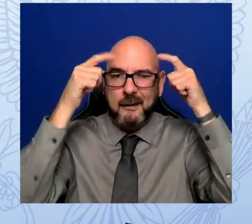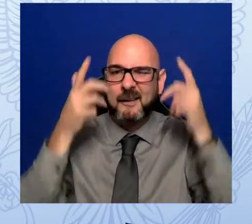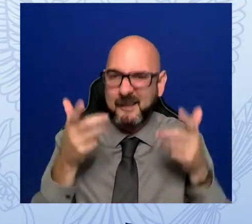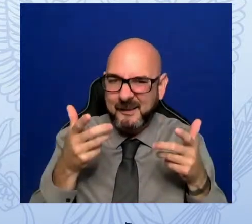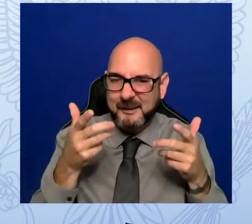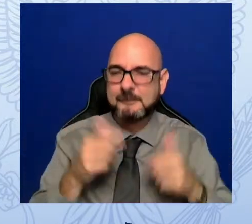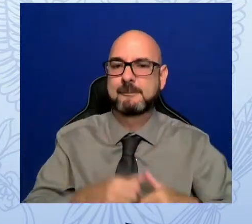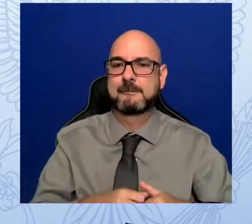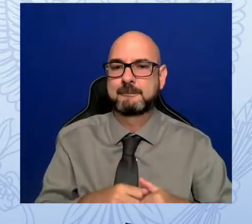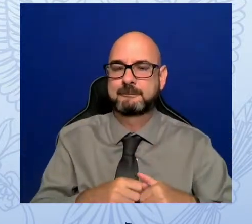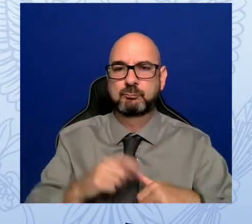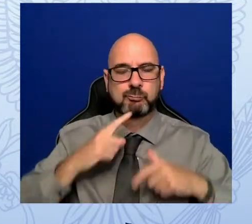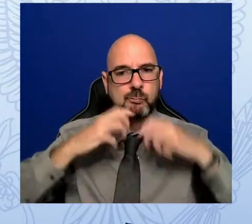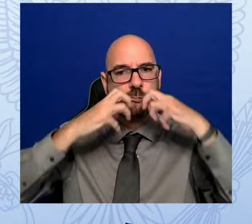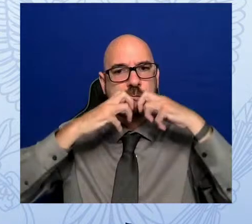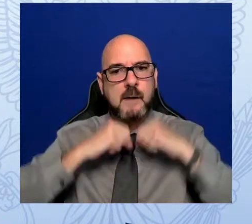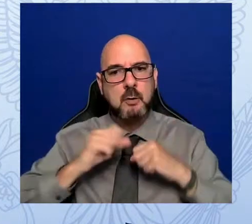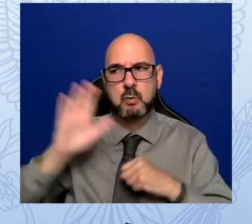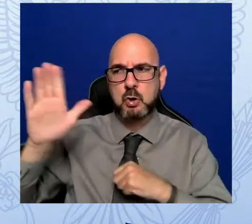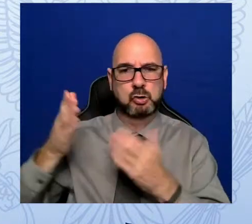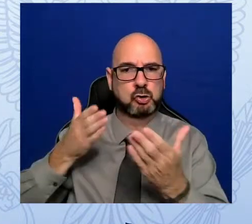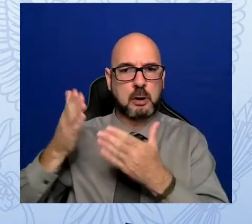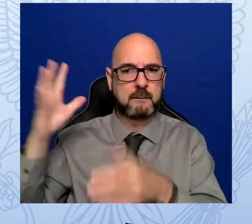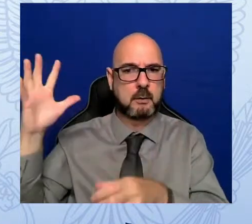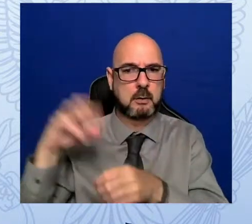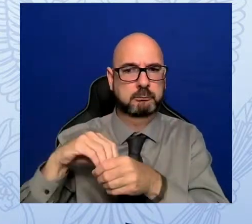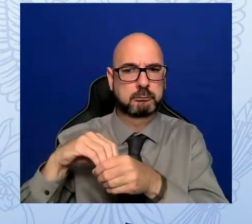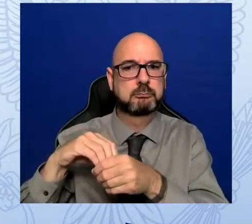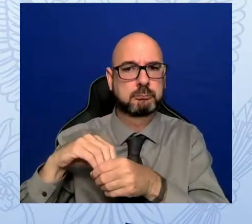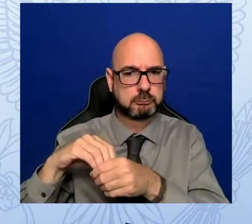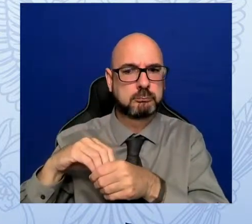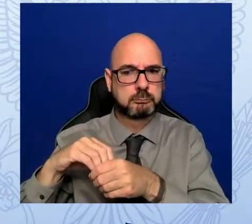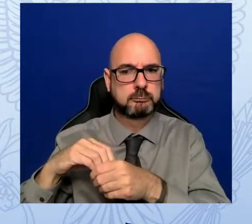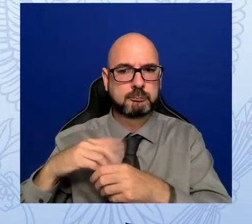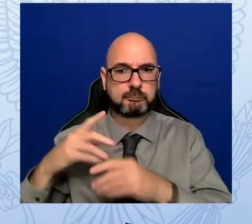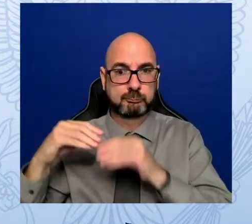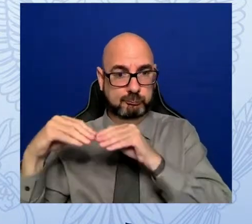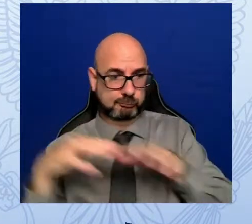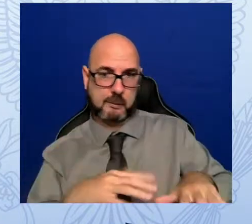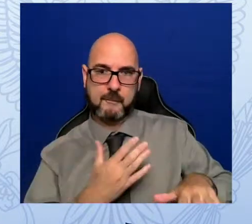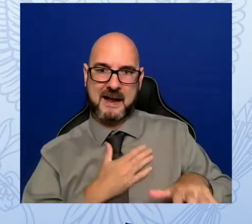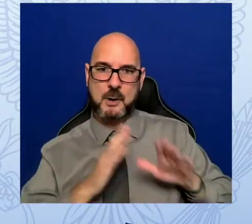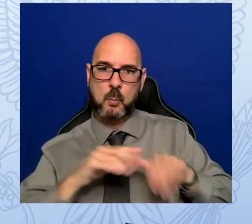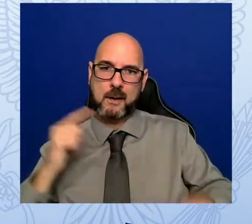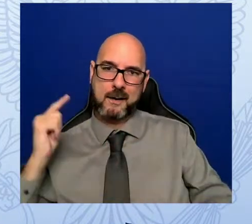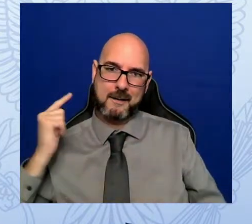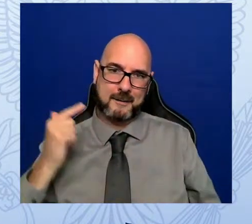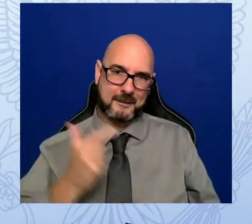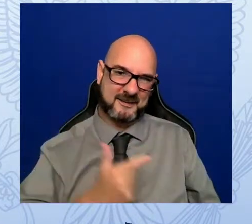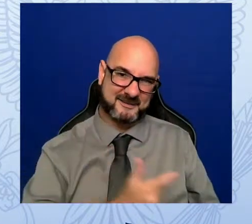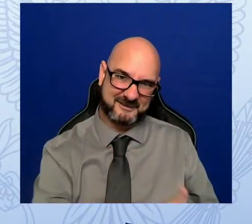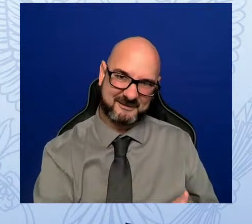and the example it set for my children. Being a father, I took on the most important dimension of my life.